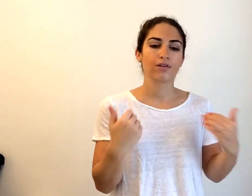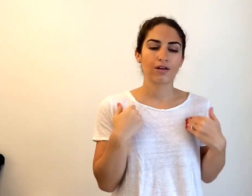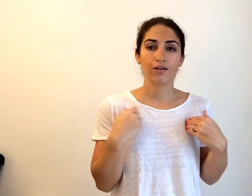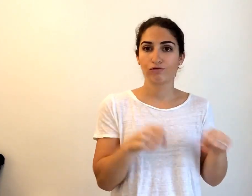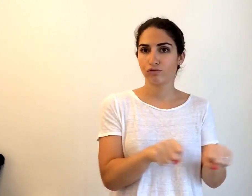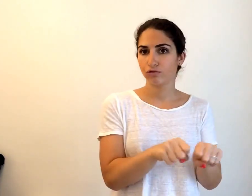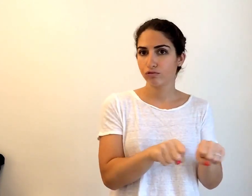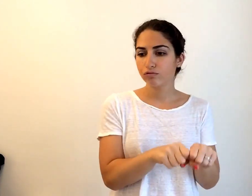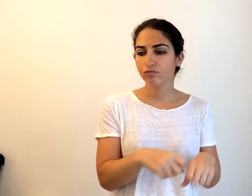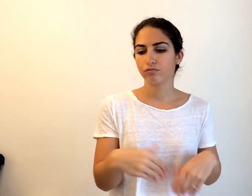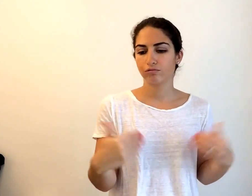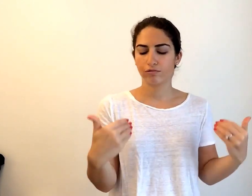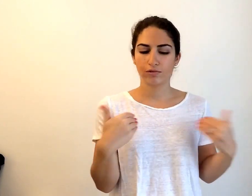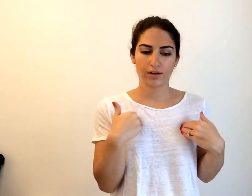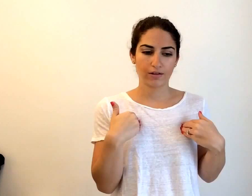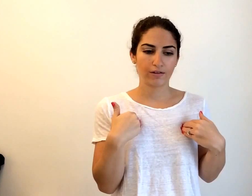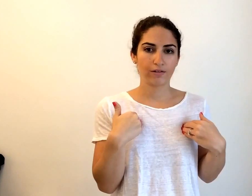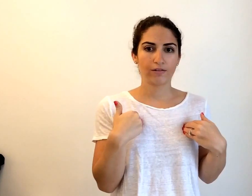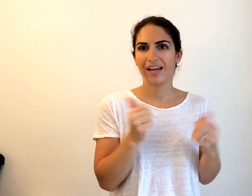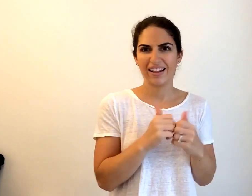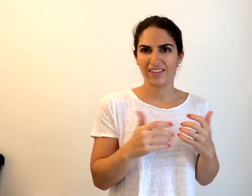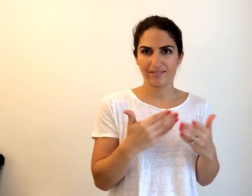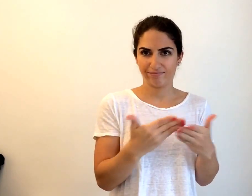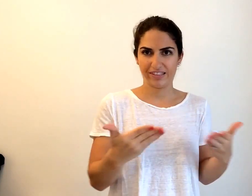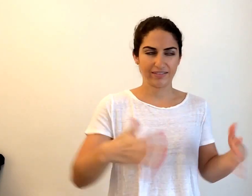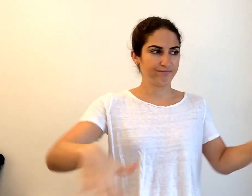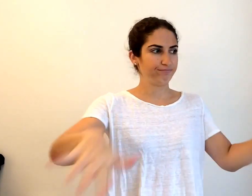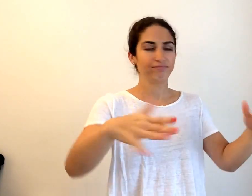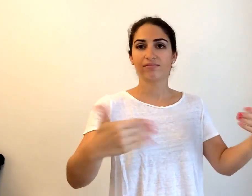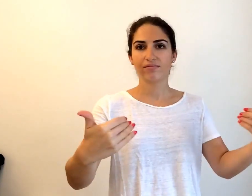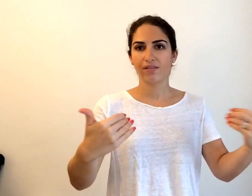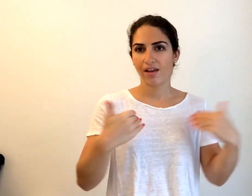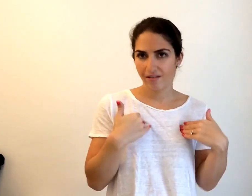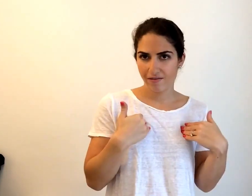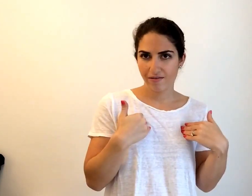HAVE a dog, HAVE shoes, HAVE anything that